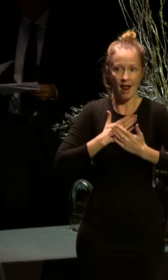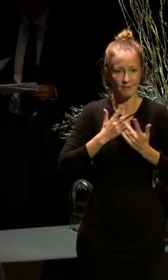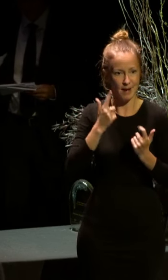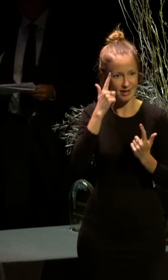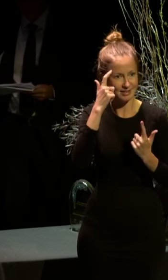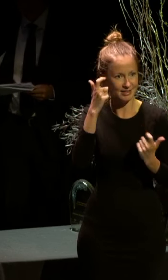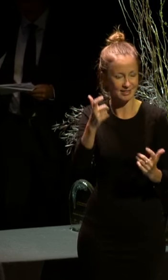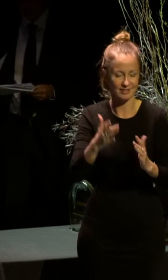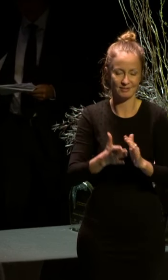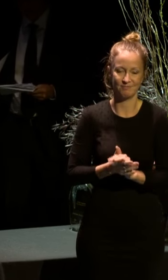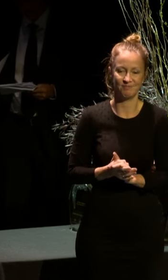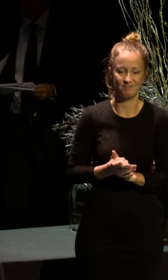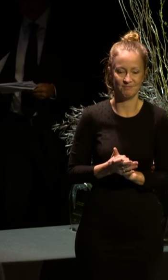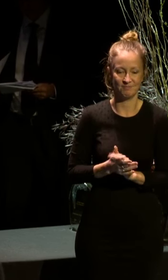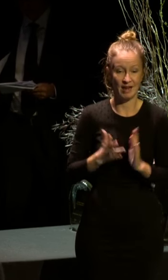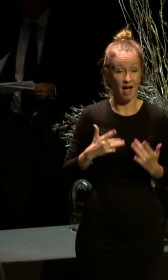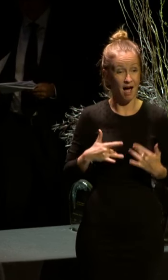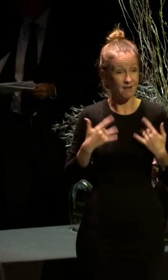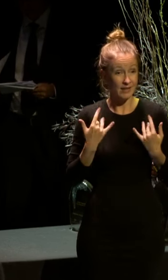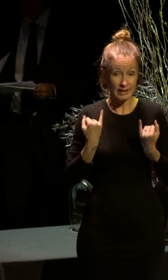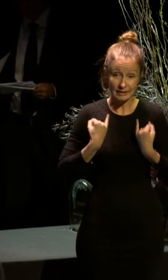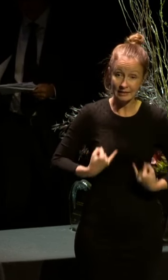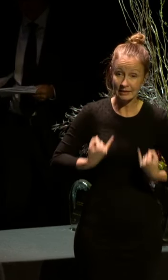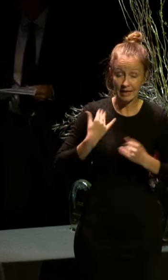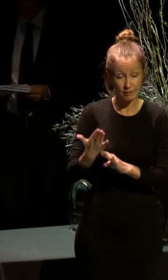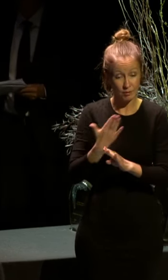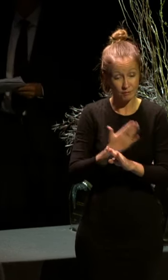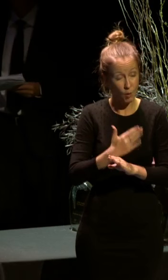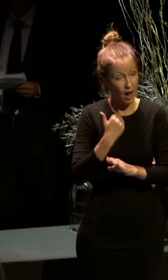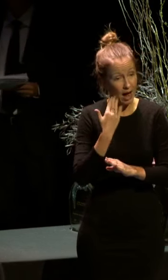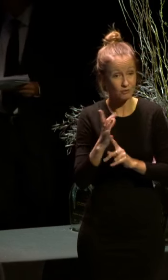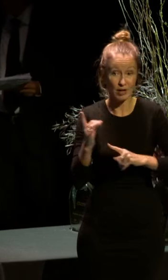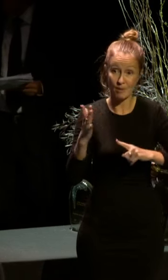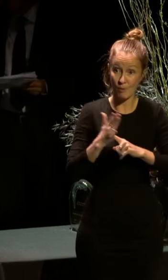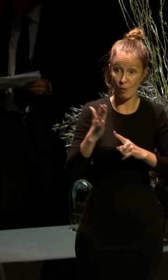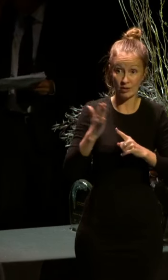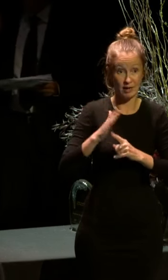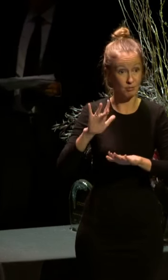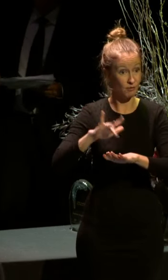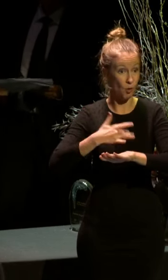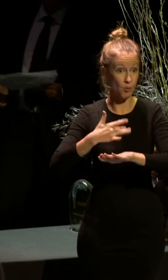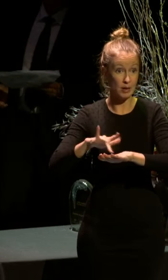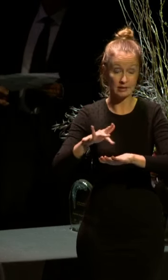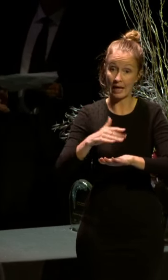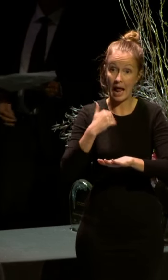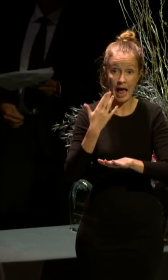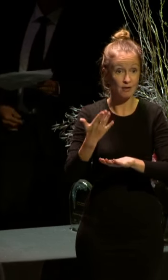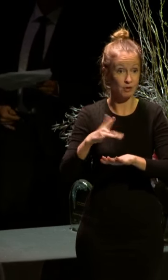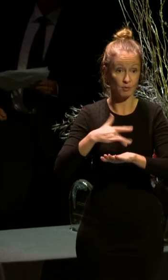Felt sick from nervous tremors before every significant performance. And all of them are significant, for some reason.